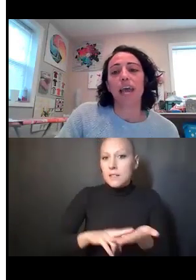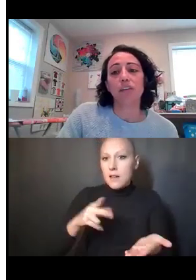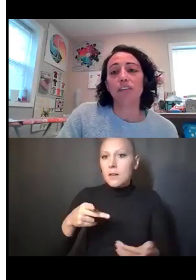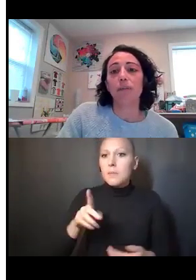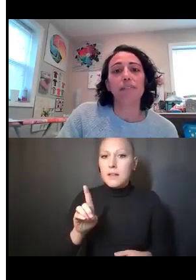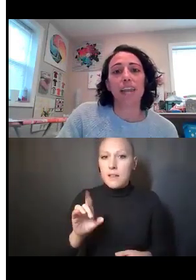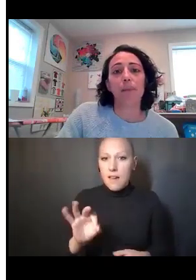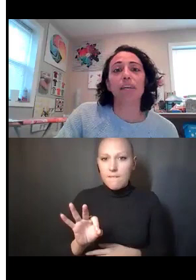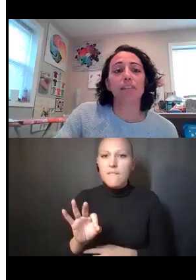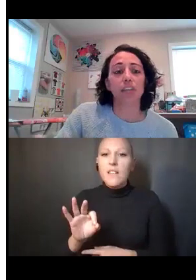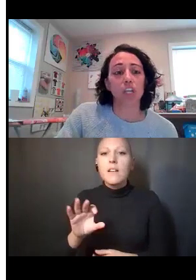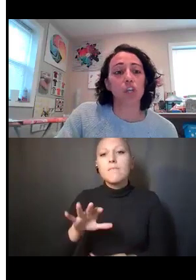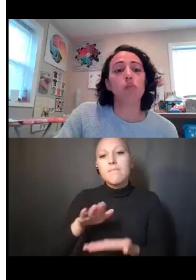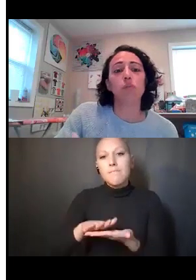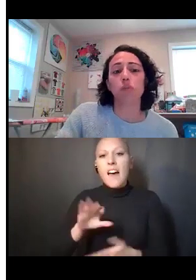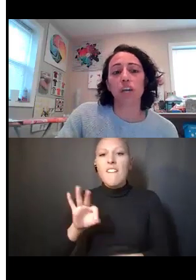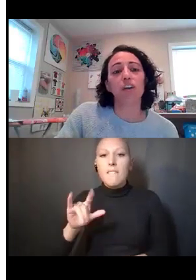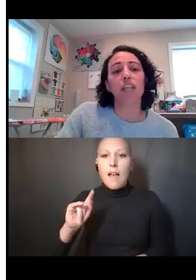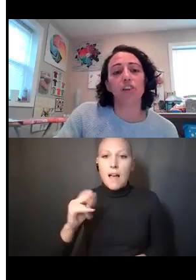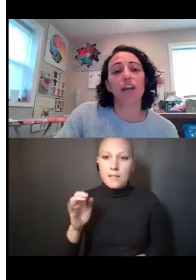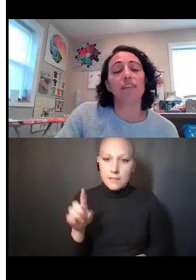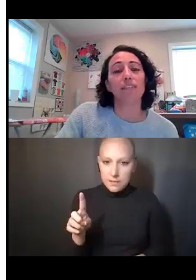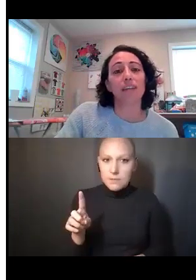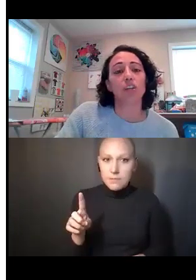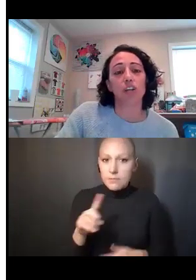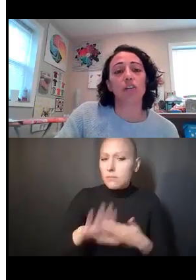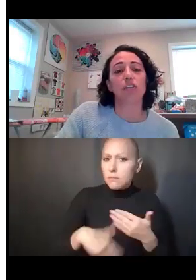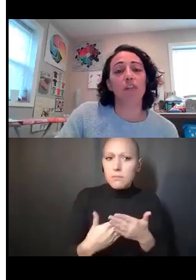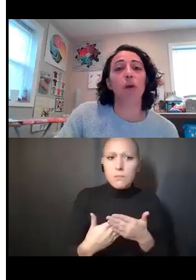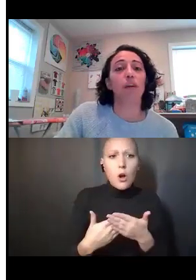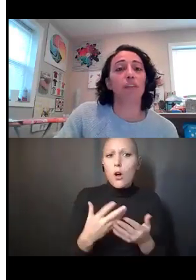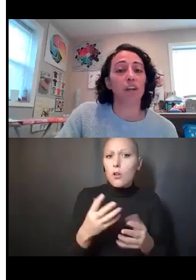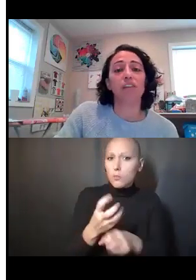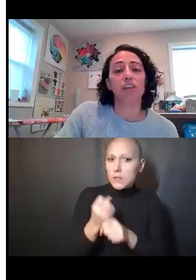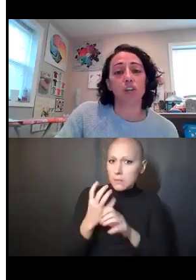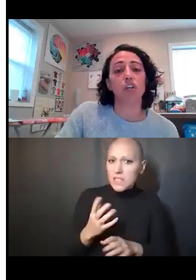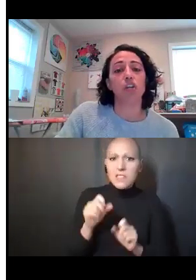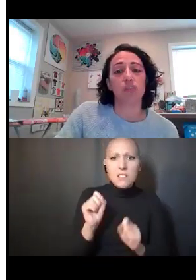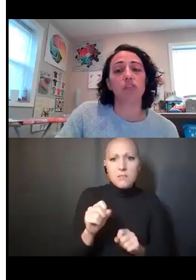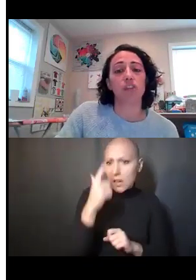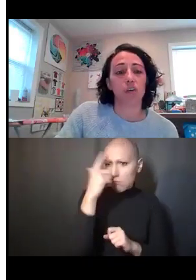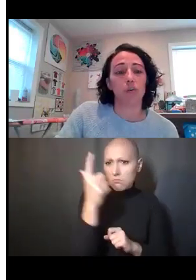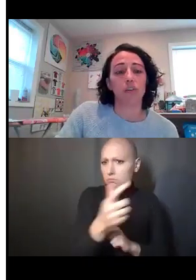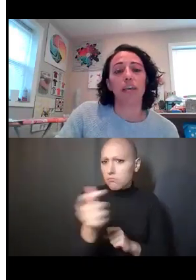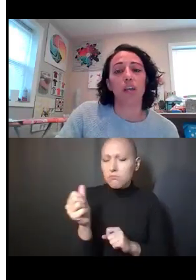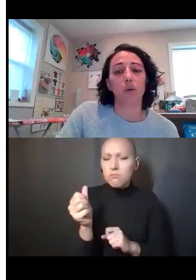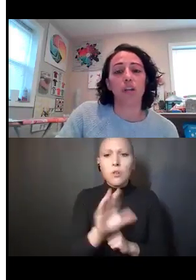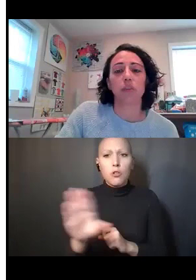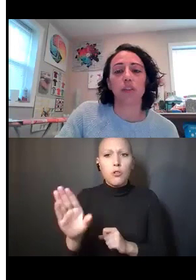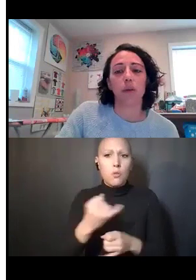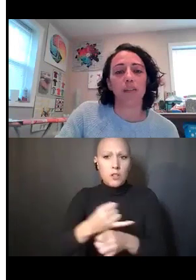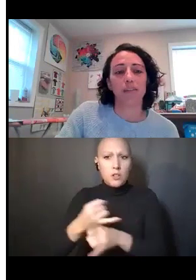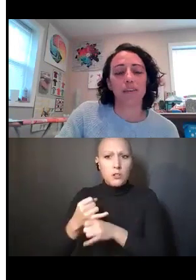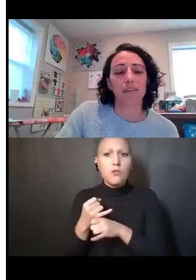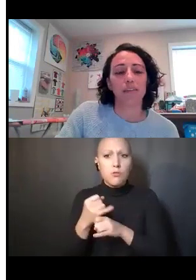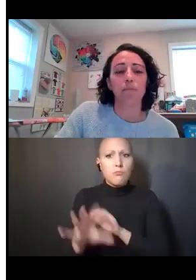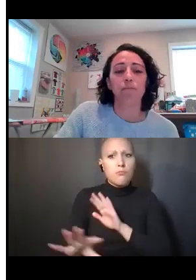And the recipients and applicants can use whatever electronic signature software their institution chooses to use, in accordance with their policies.